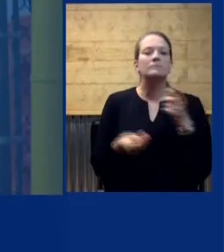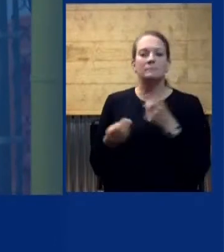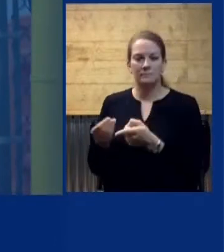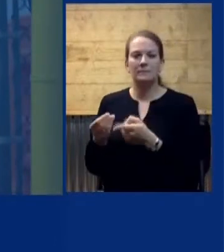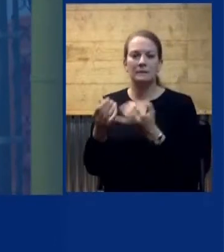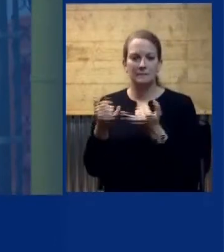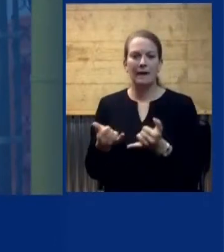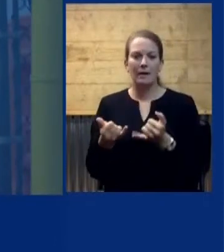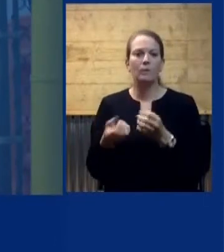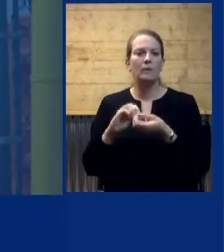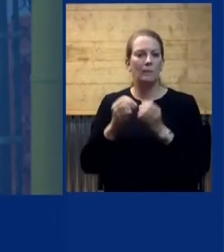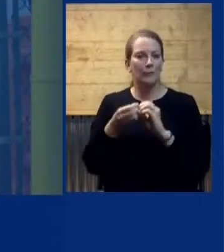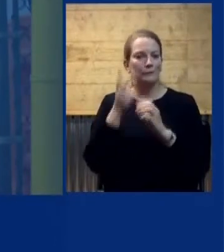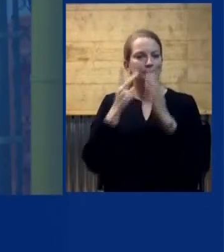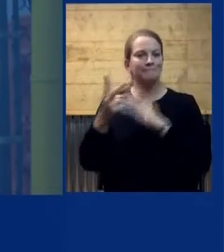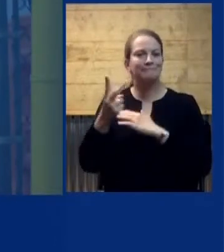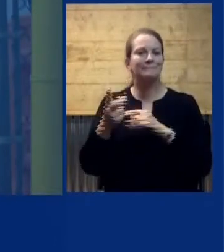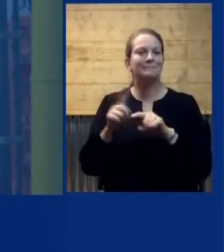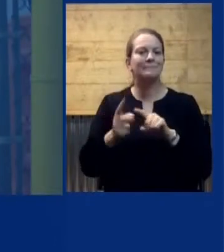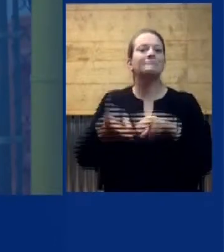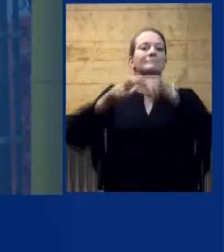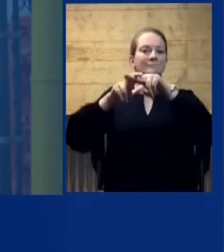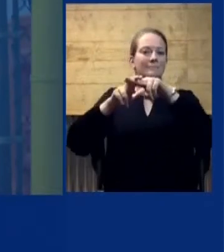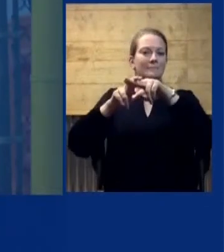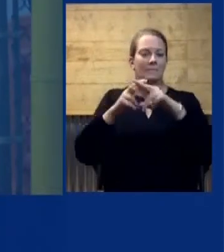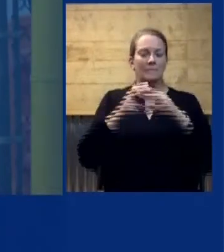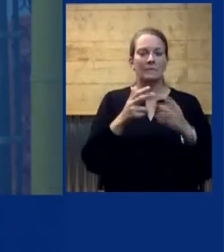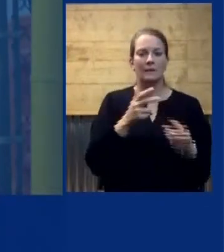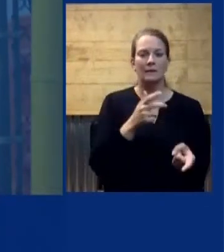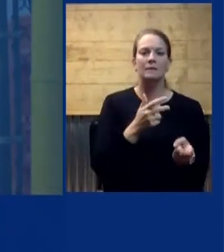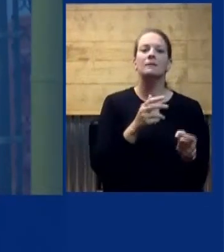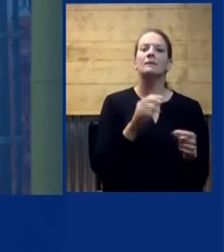AN ADDITIONAL 15,000 AMERICANS, ADDITIONAL, WILL DIE BY OCTOBER THAN THEY HAD PROJECTED.